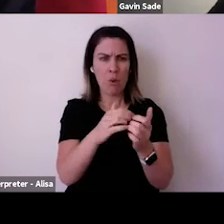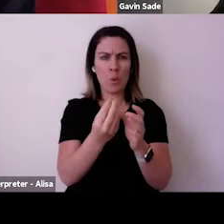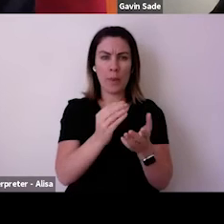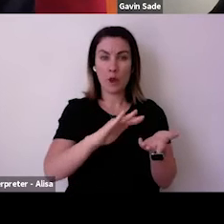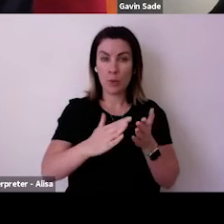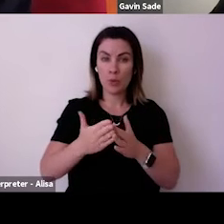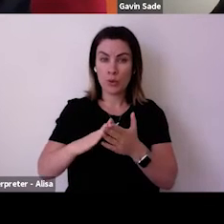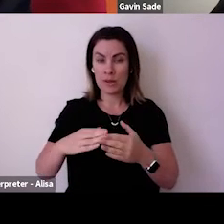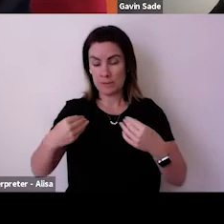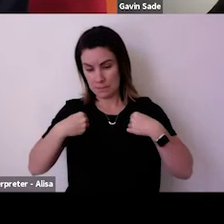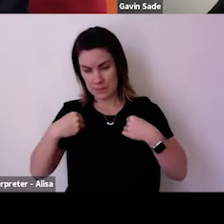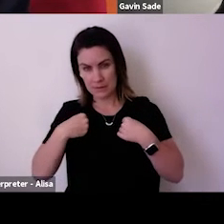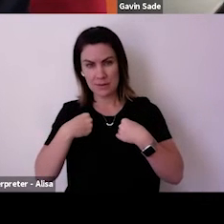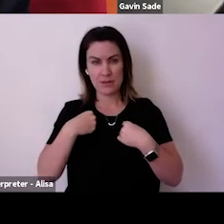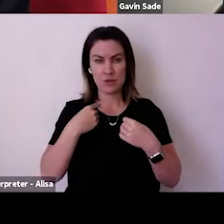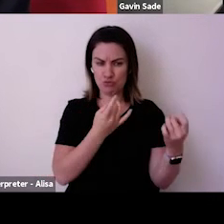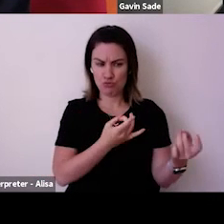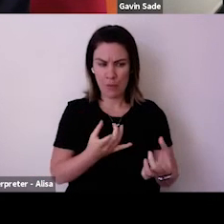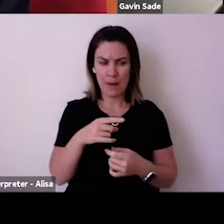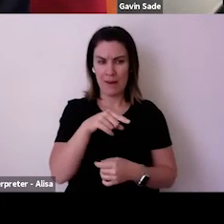graduates for work in these evolving contexts.